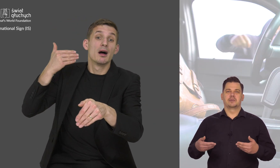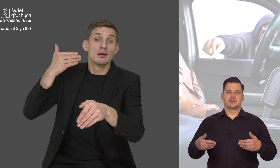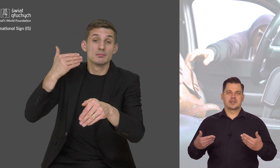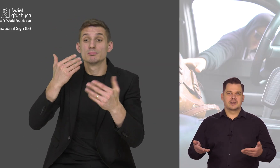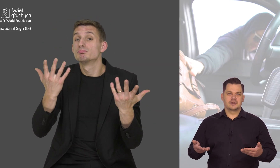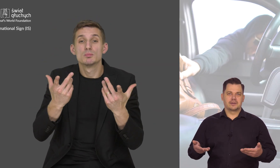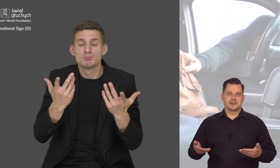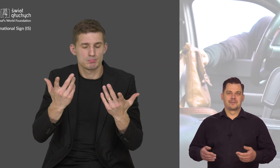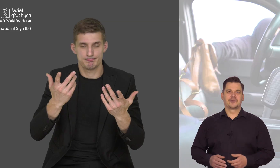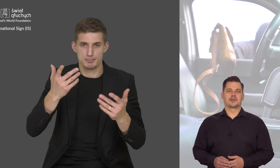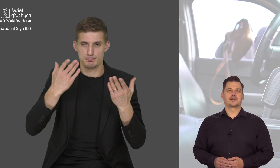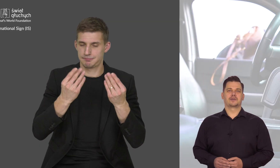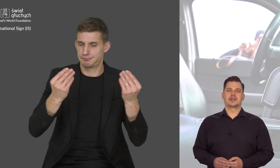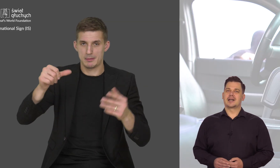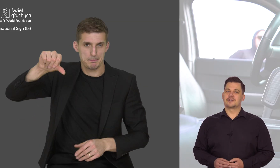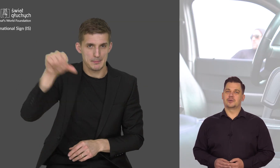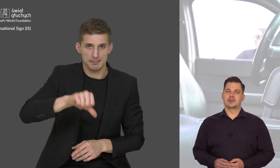The idea was quickly abandoned.